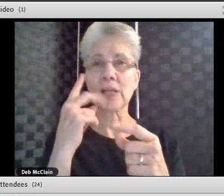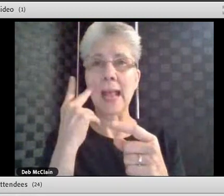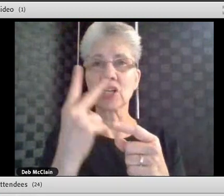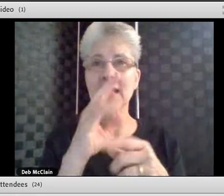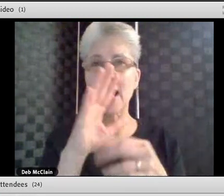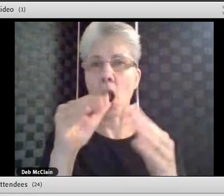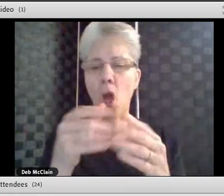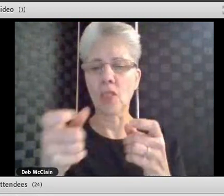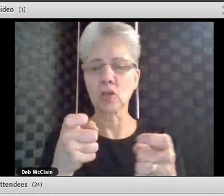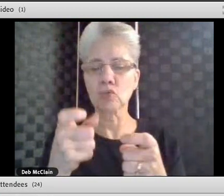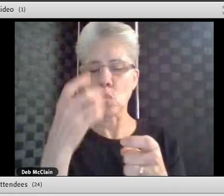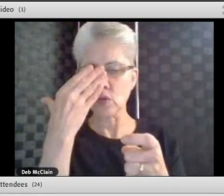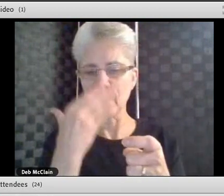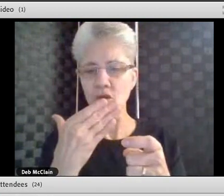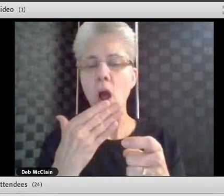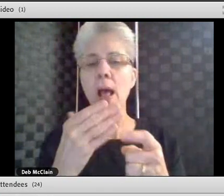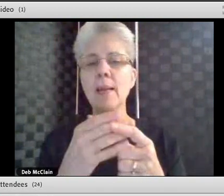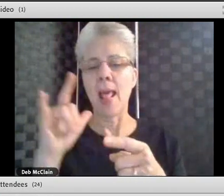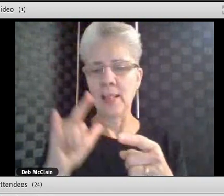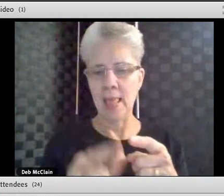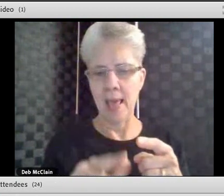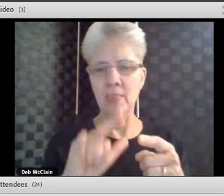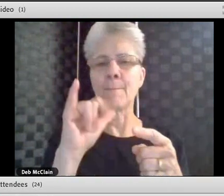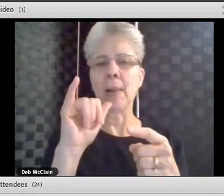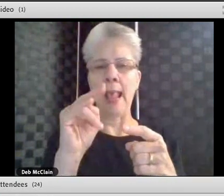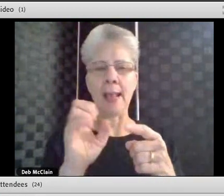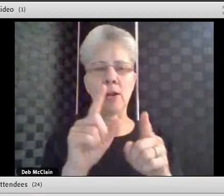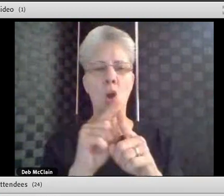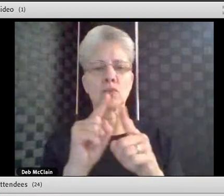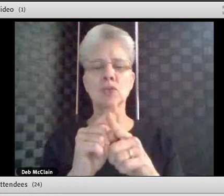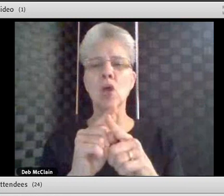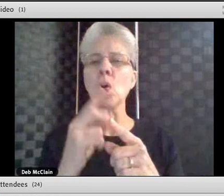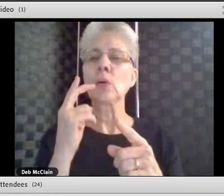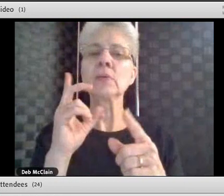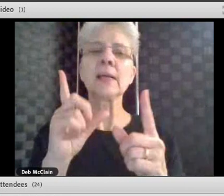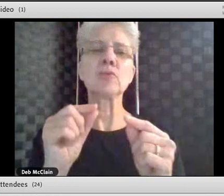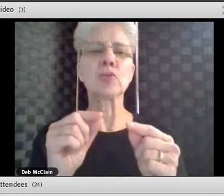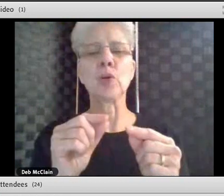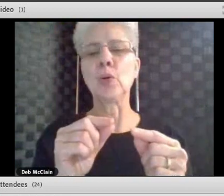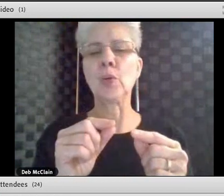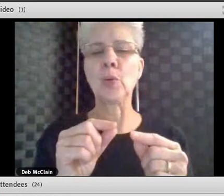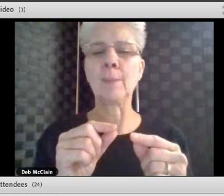in front of them and land the plane. Also, you know, you can do -- Bottom left, you can do remote workers.